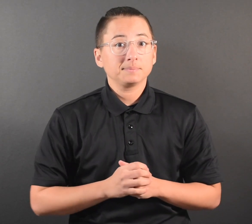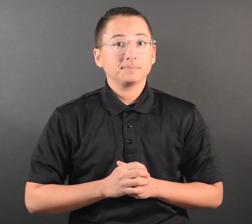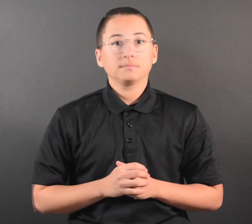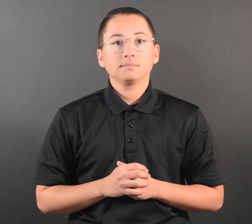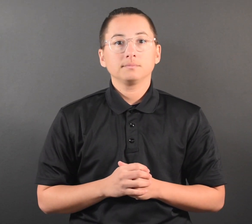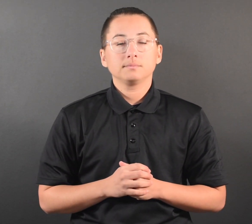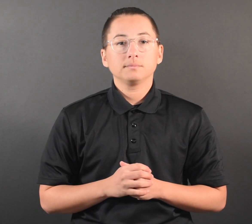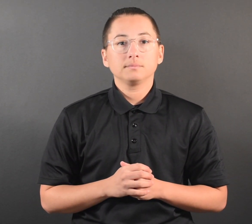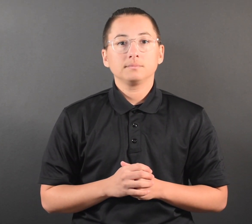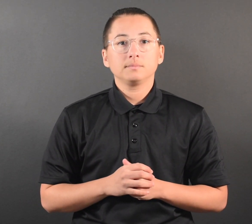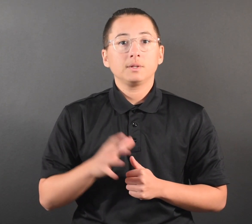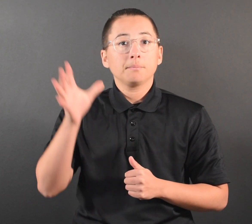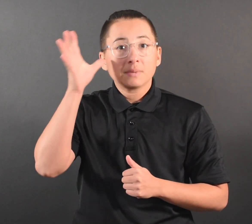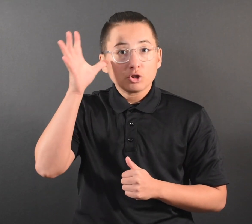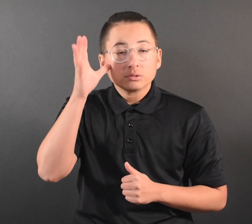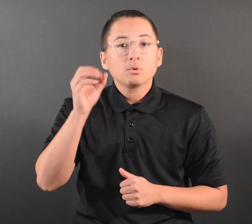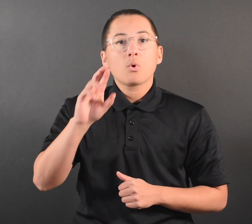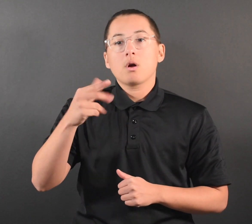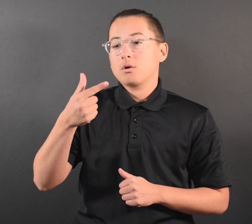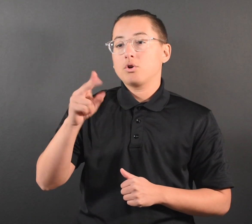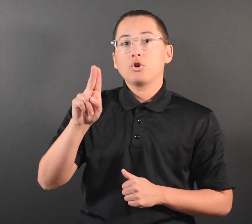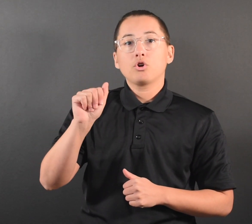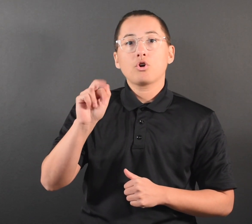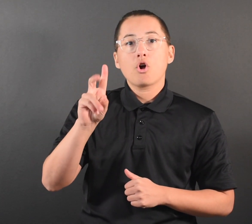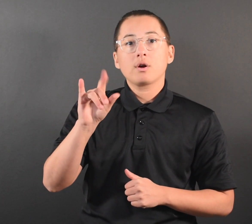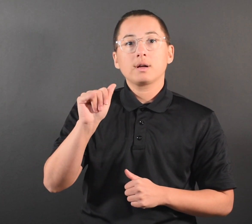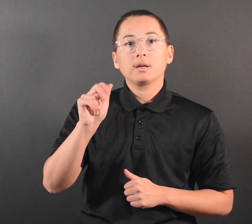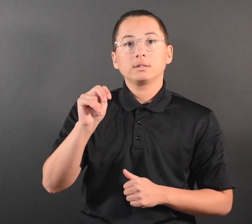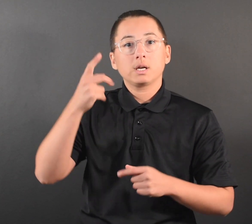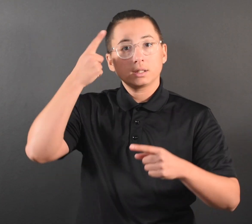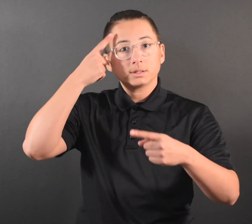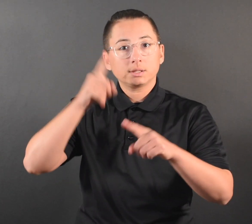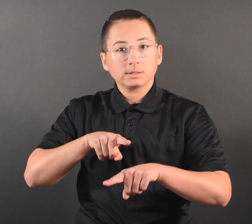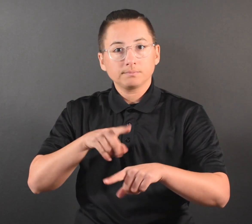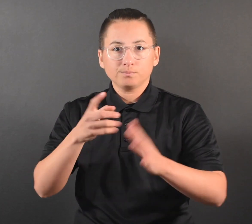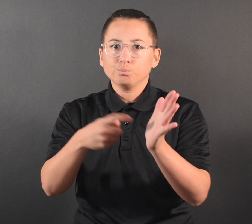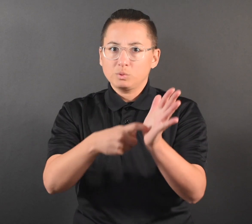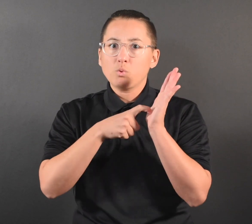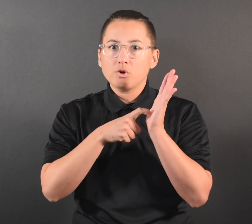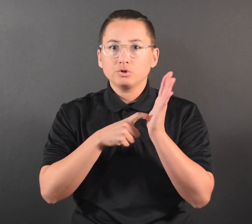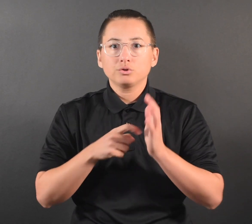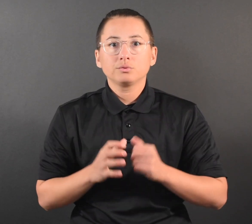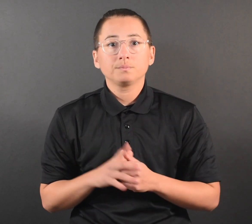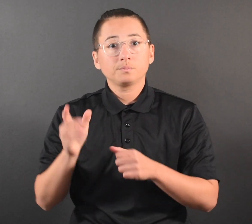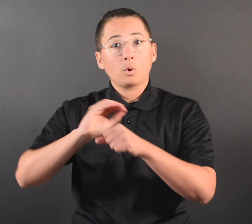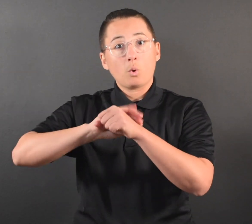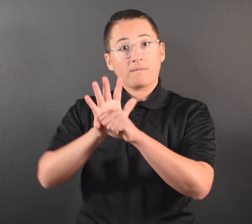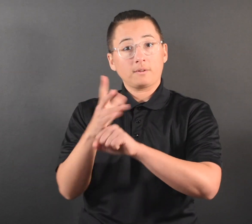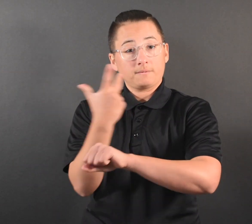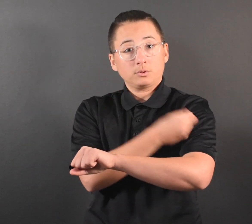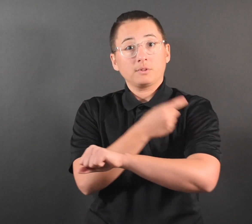Parental or guardian consent is required for COVID-19 vaccination of children younger than